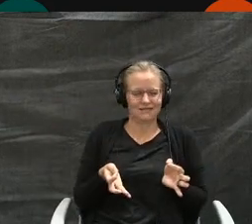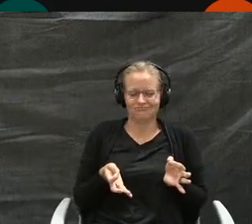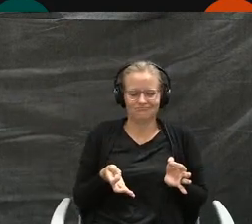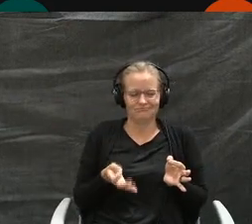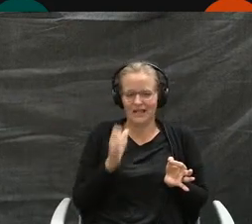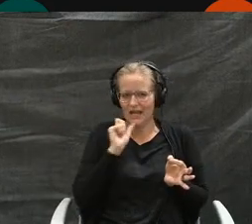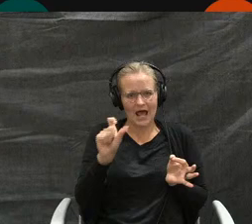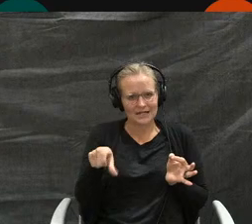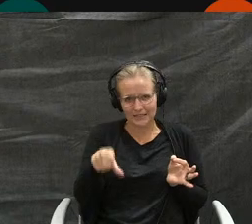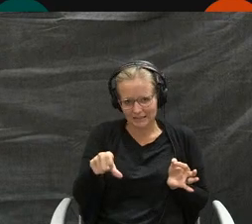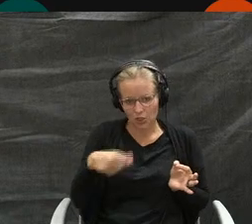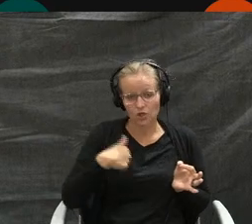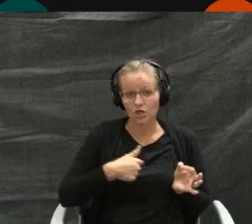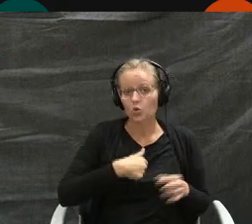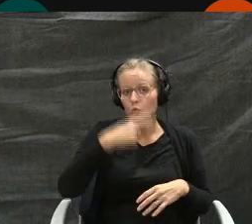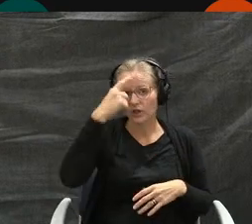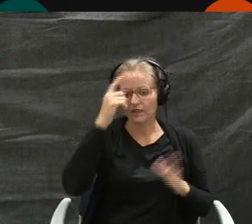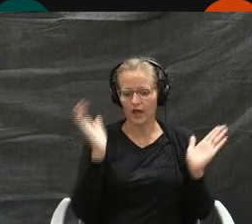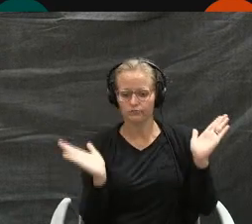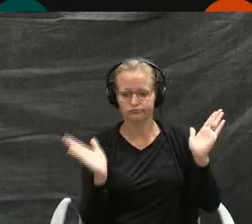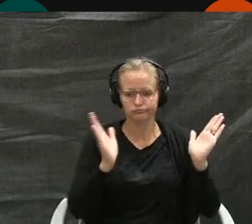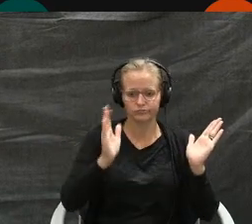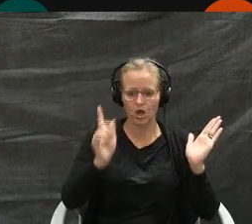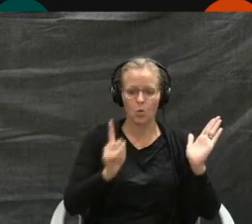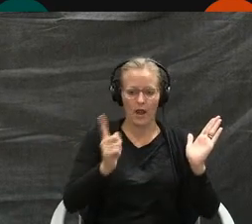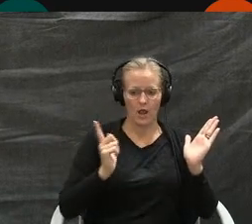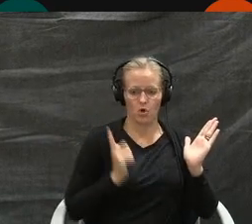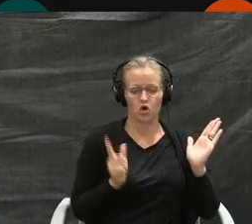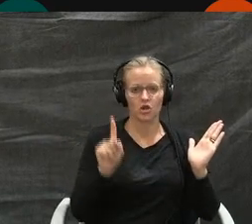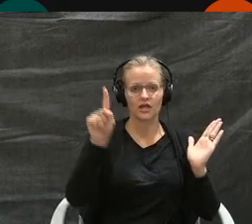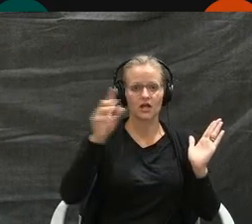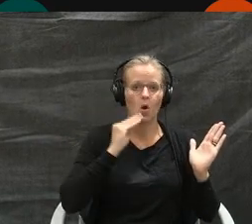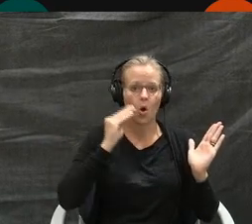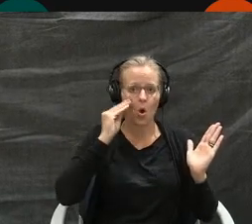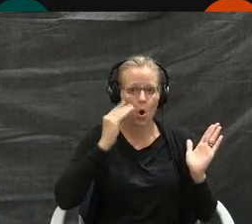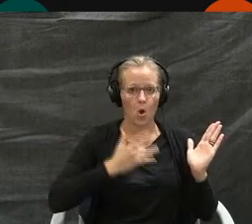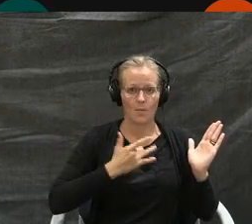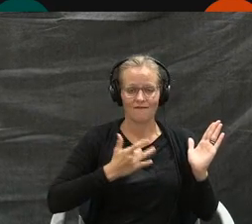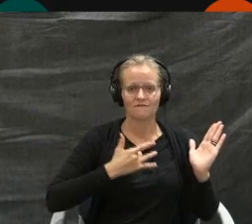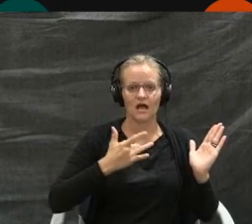element that we just didn't feel was necessary. We felt that